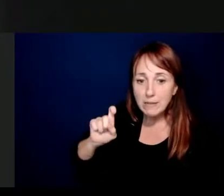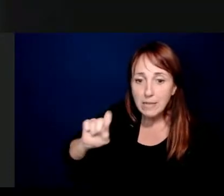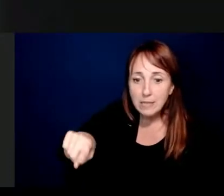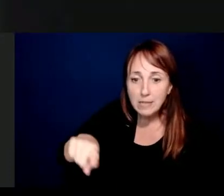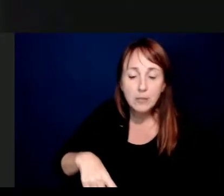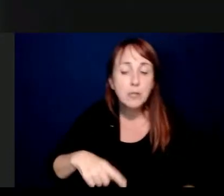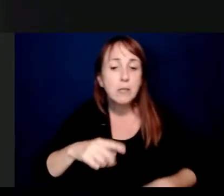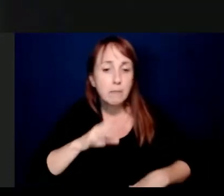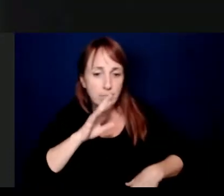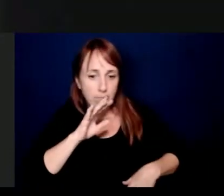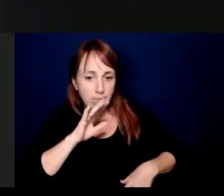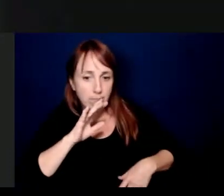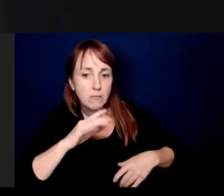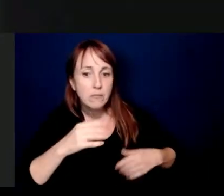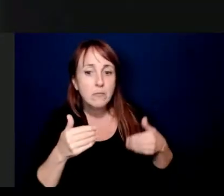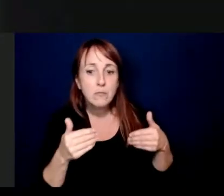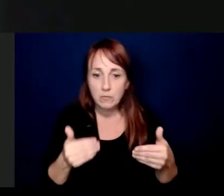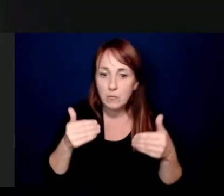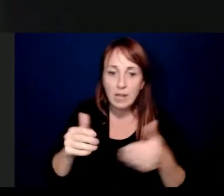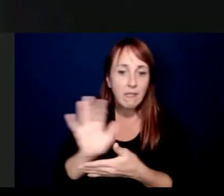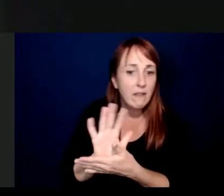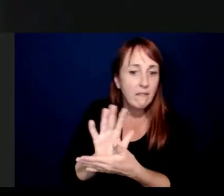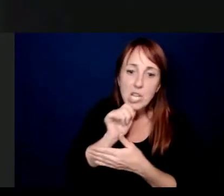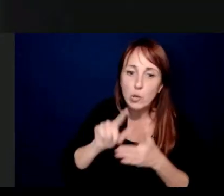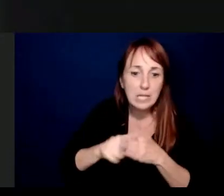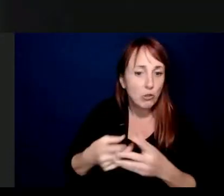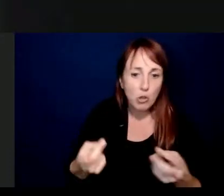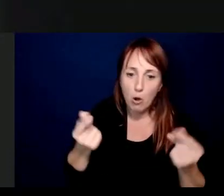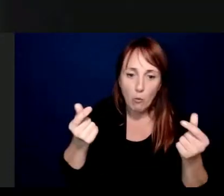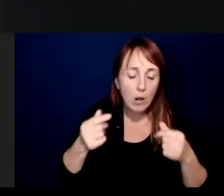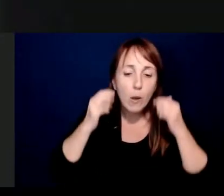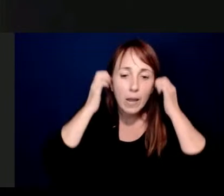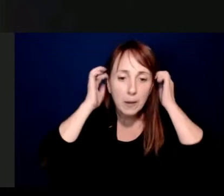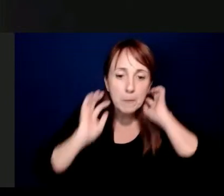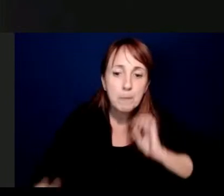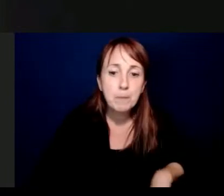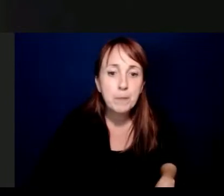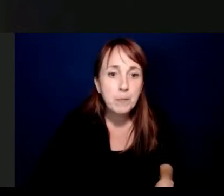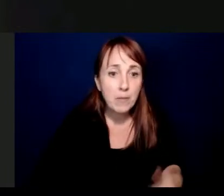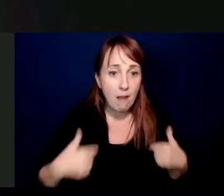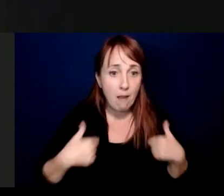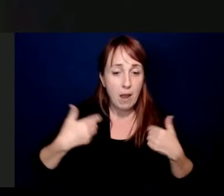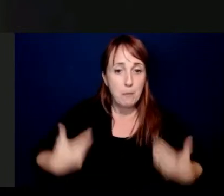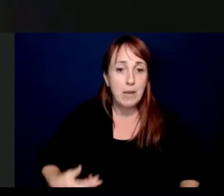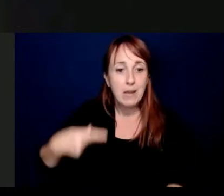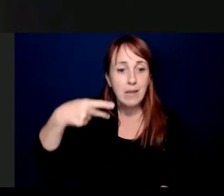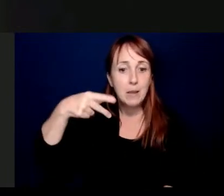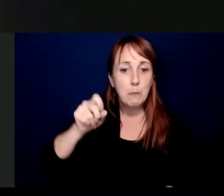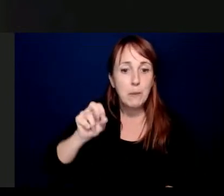Please proceed. Video didn't start right away. Okay. I'm Peter Fit. I'm an attorney.